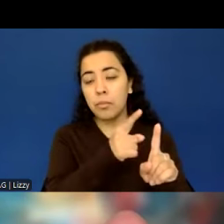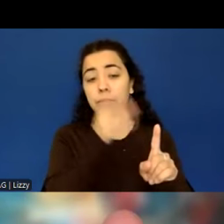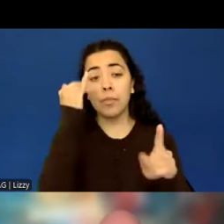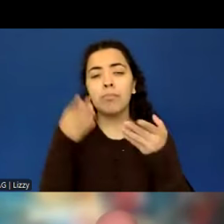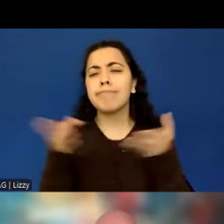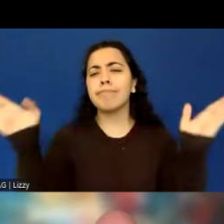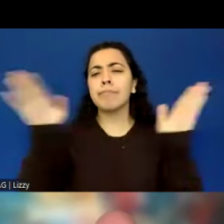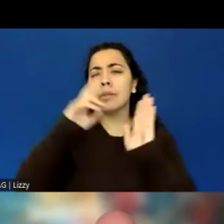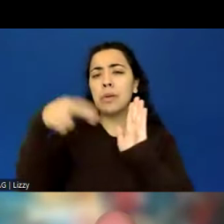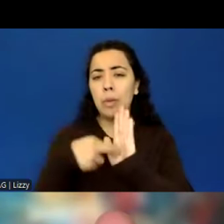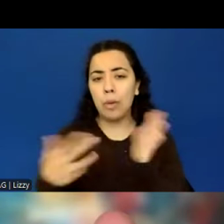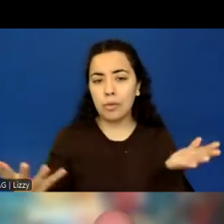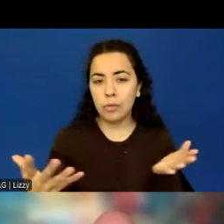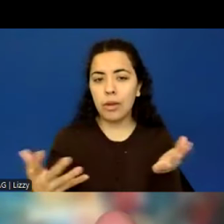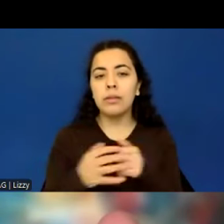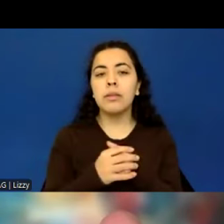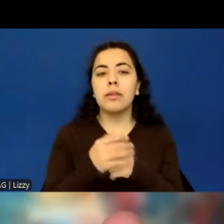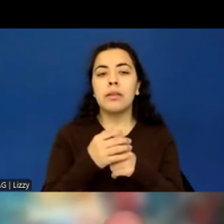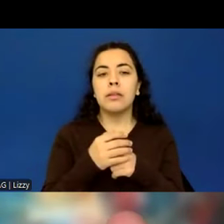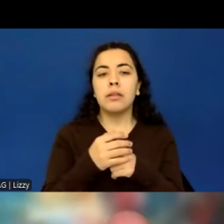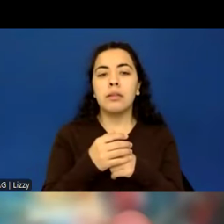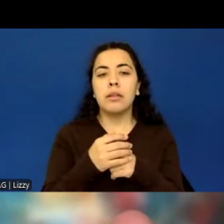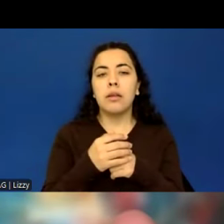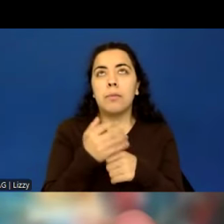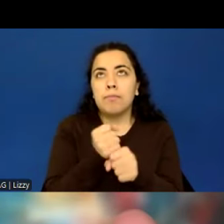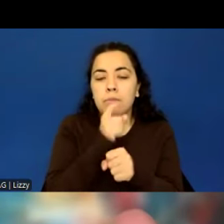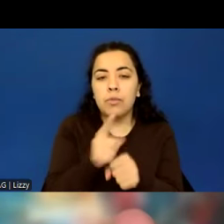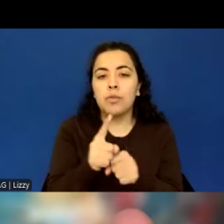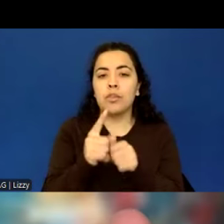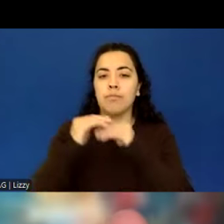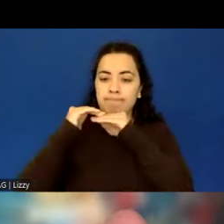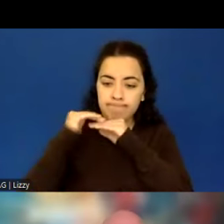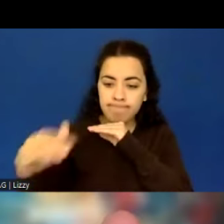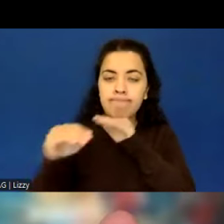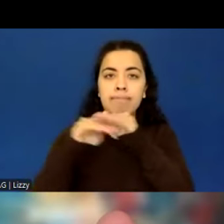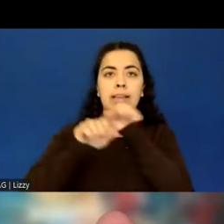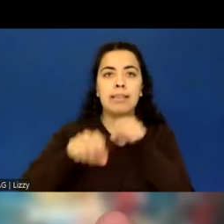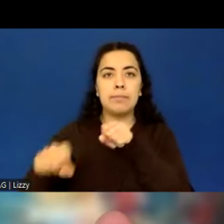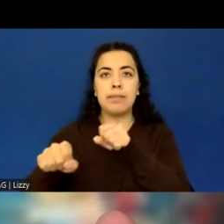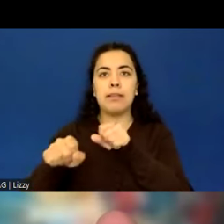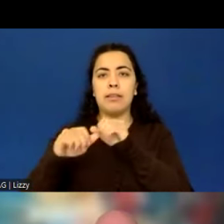is to form a sustainable accessibility program to maintain accessible digital properties. This is